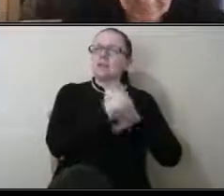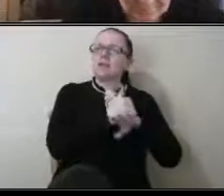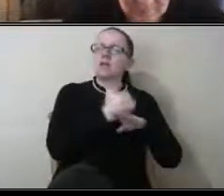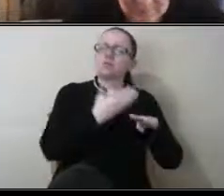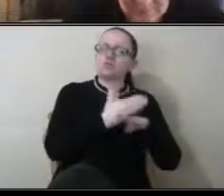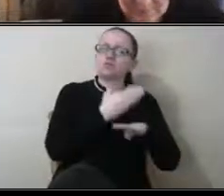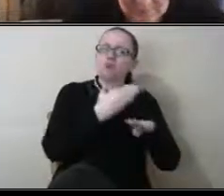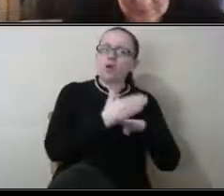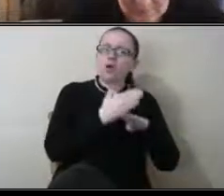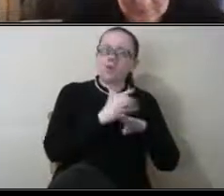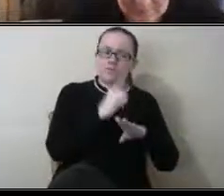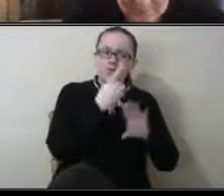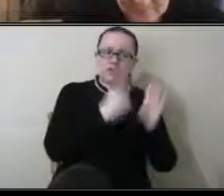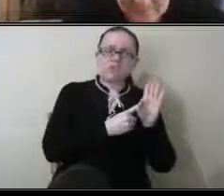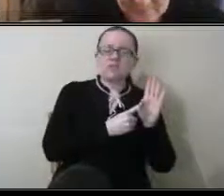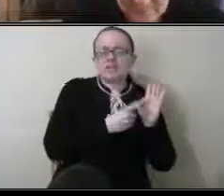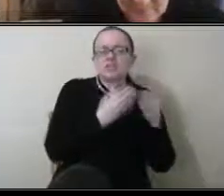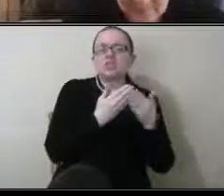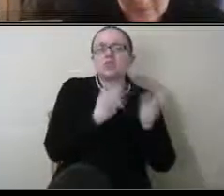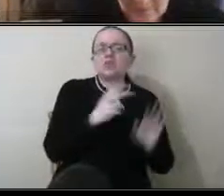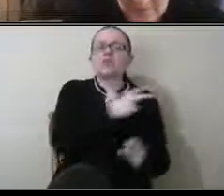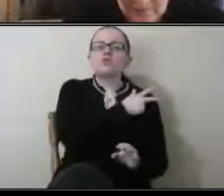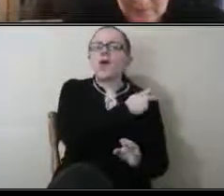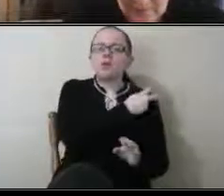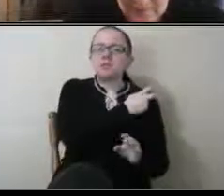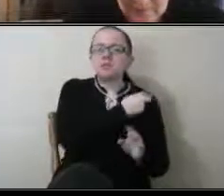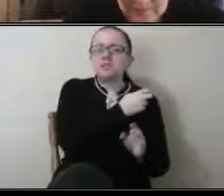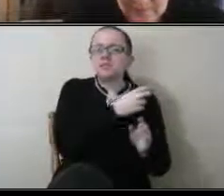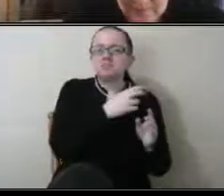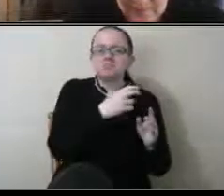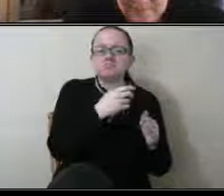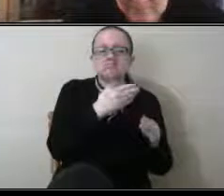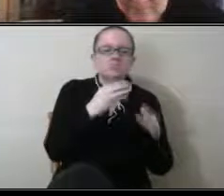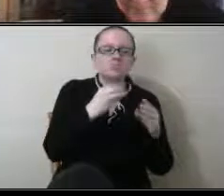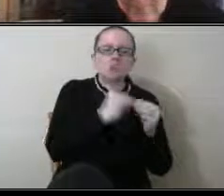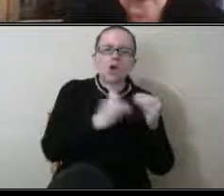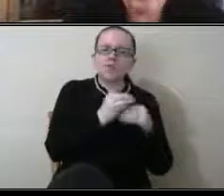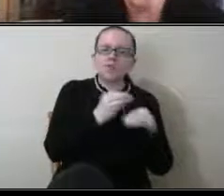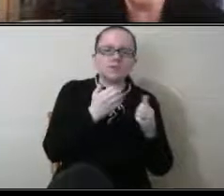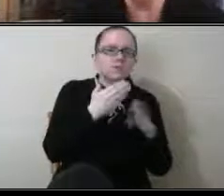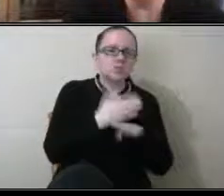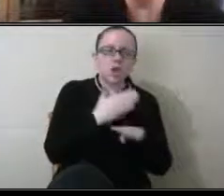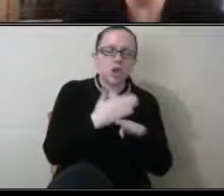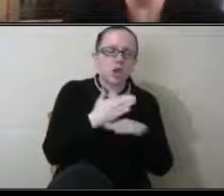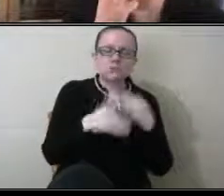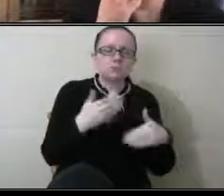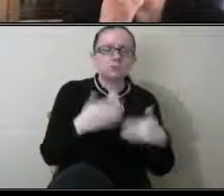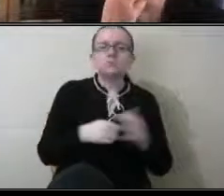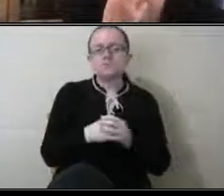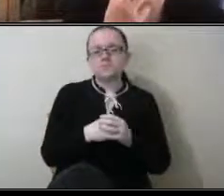was a general admin role it was a administration office support so working reception working